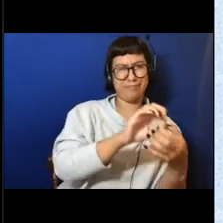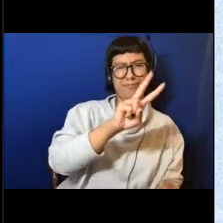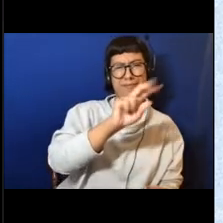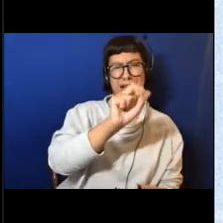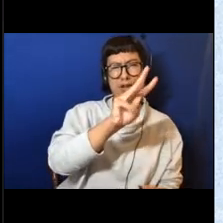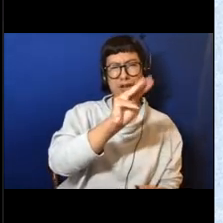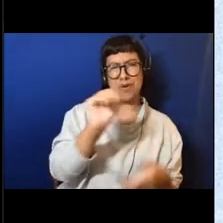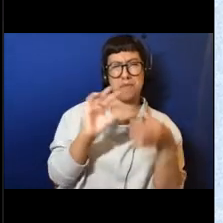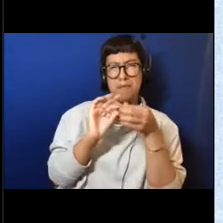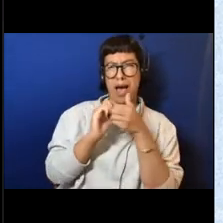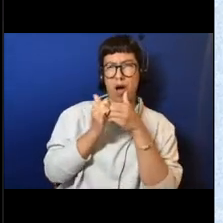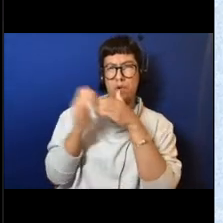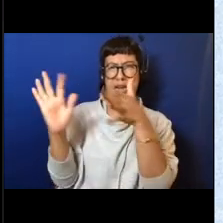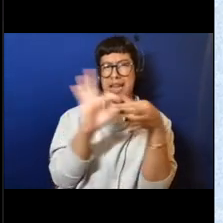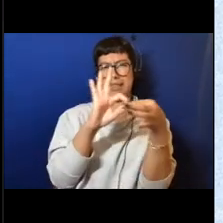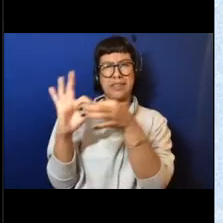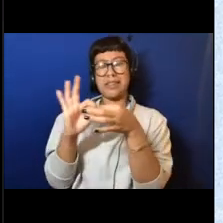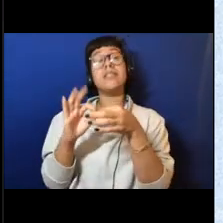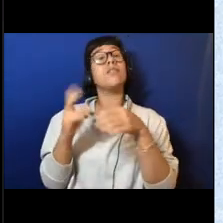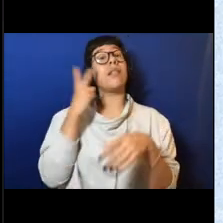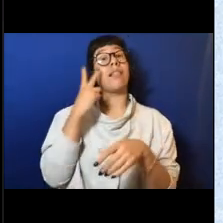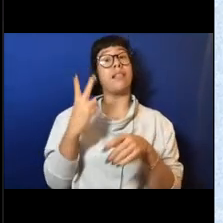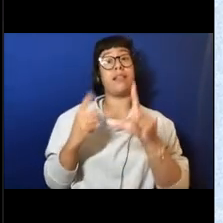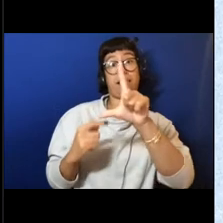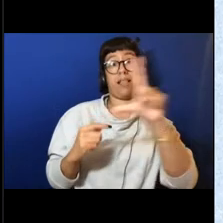On the left, we see someone backing in a carpet.